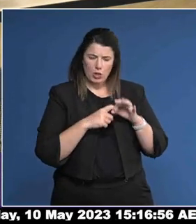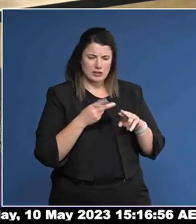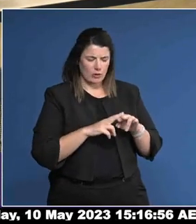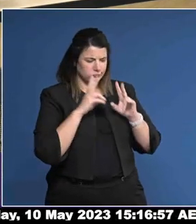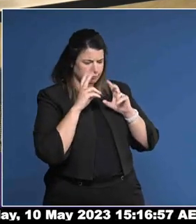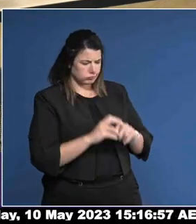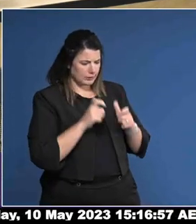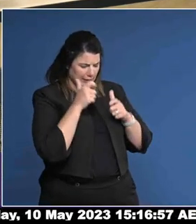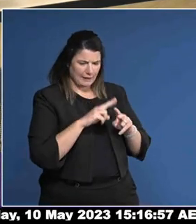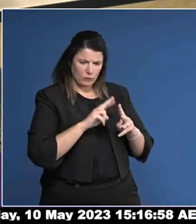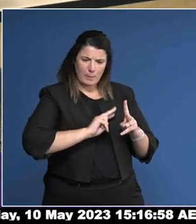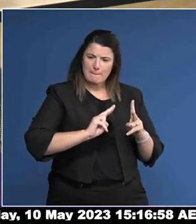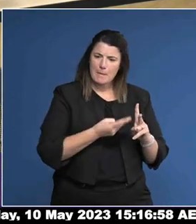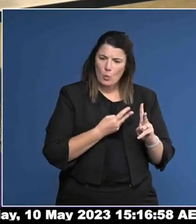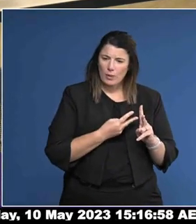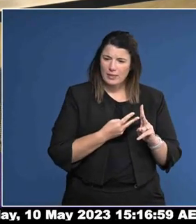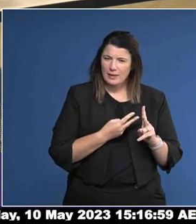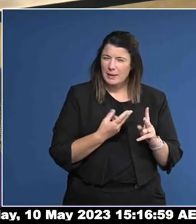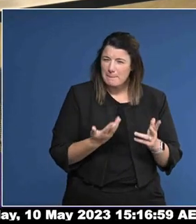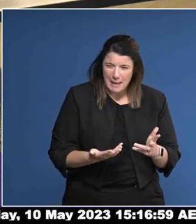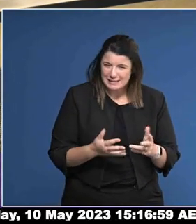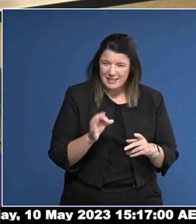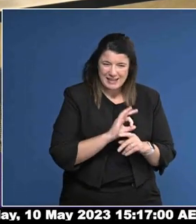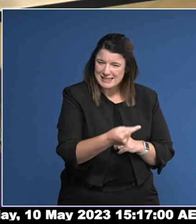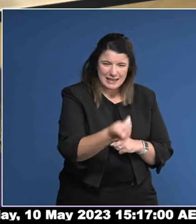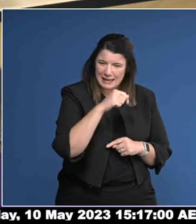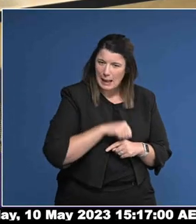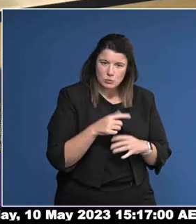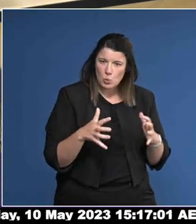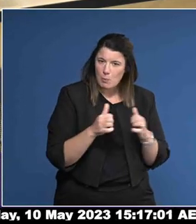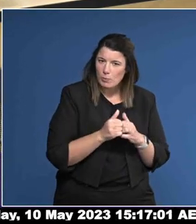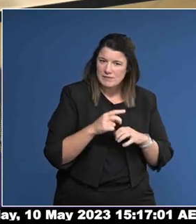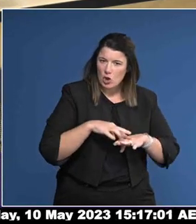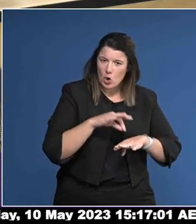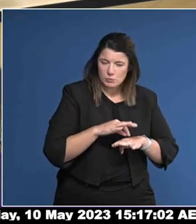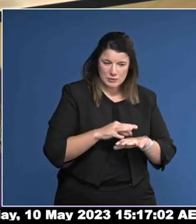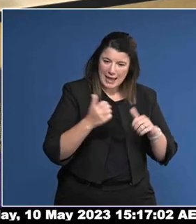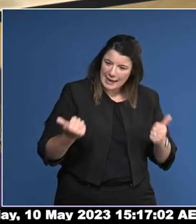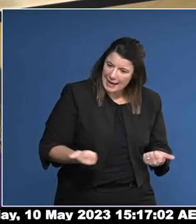But they simply did not attend the hospital on a sufficient basis to be able to